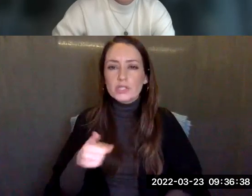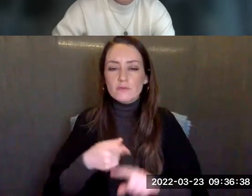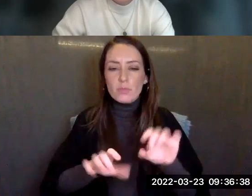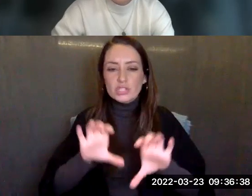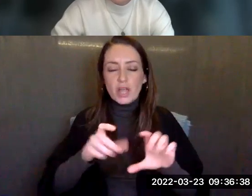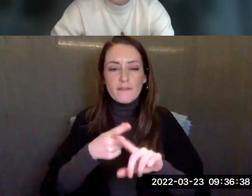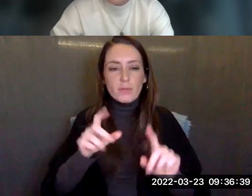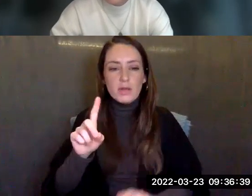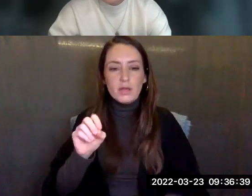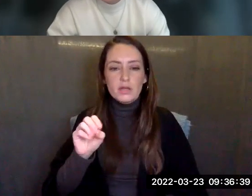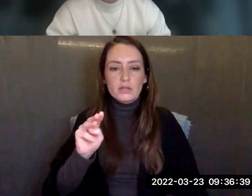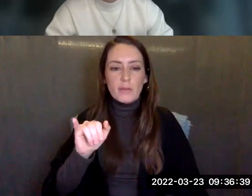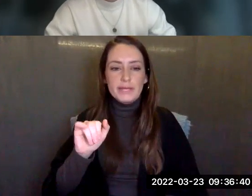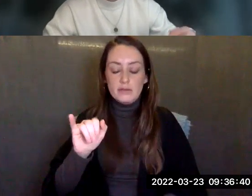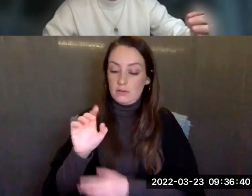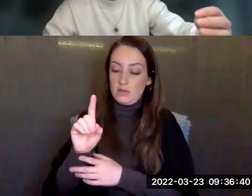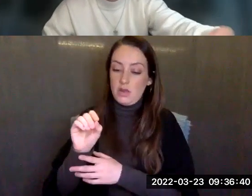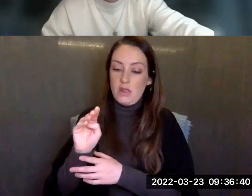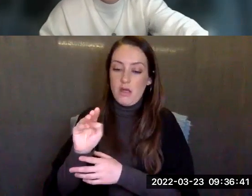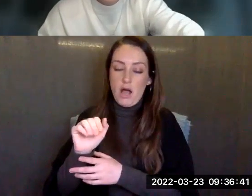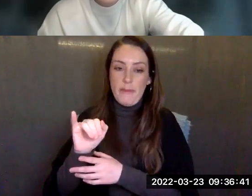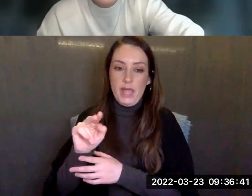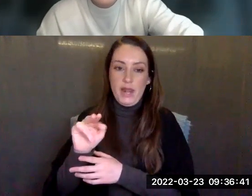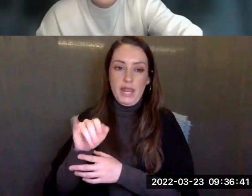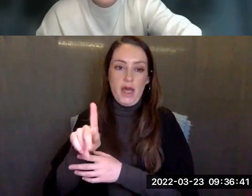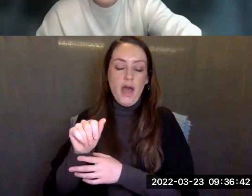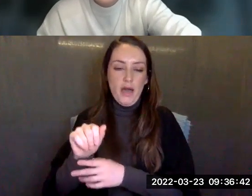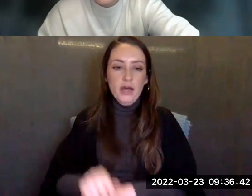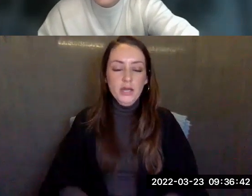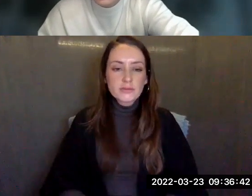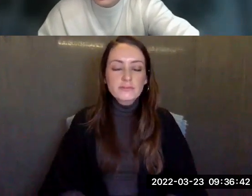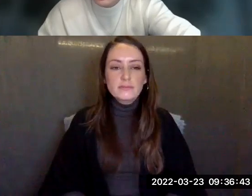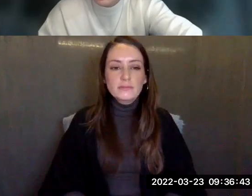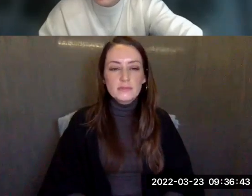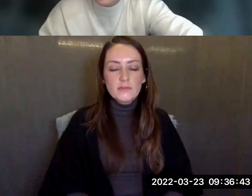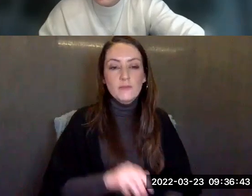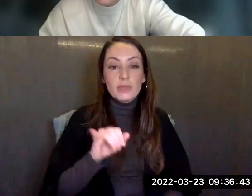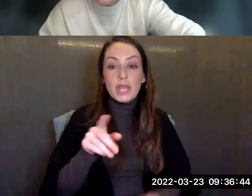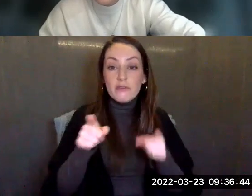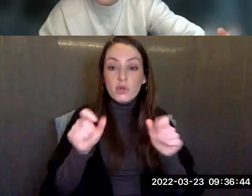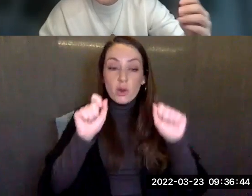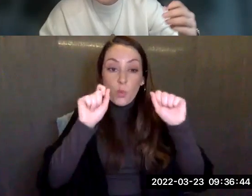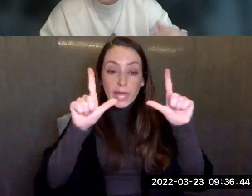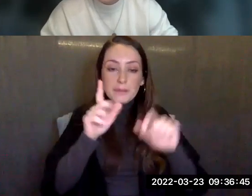You could wake up, speak another language fluently, Which would it be?